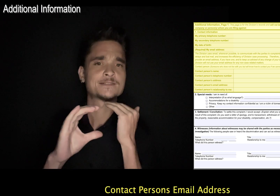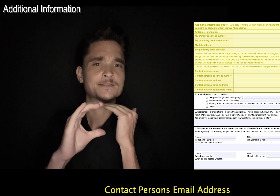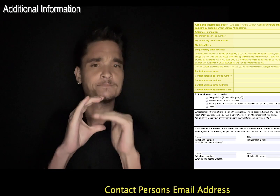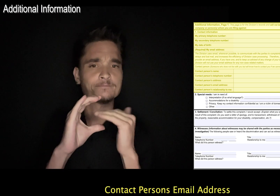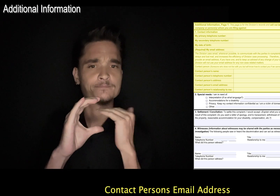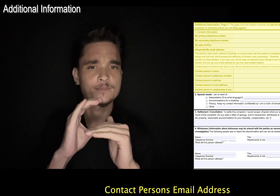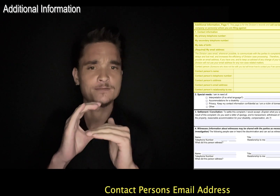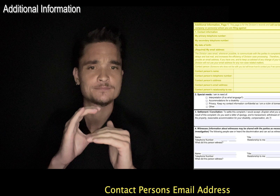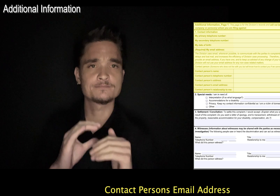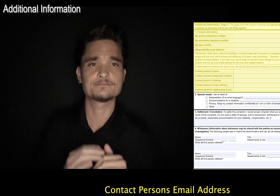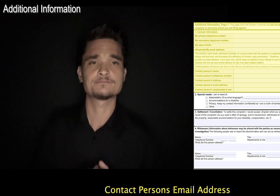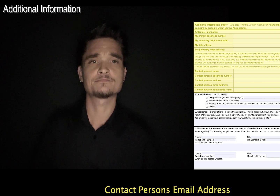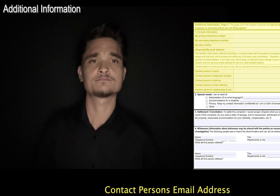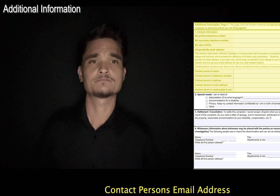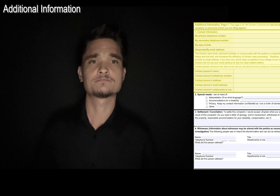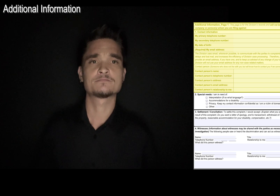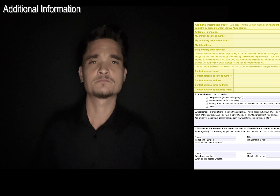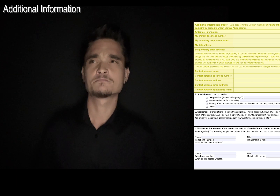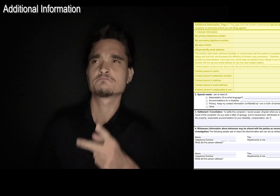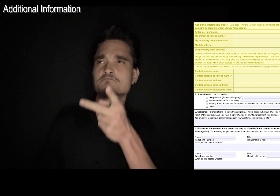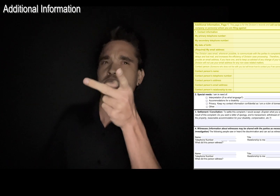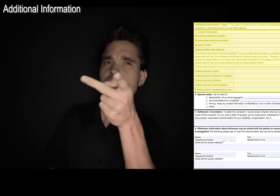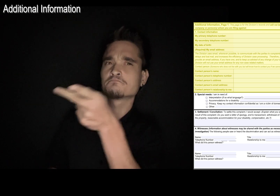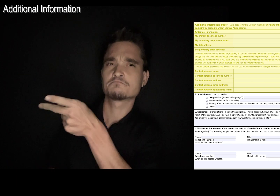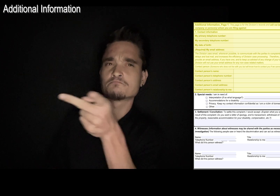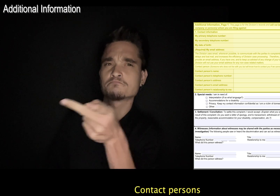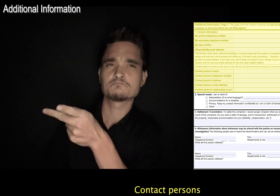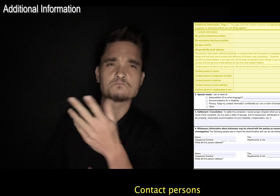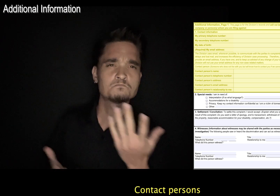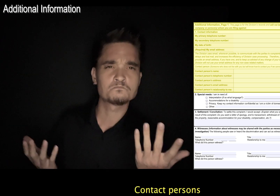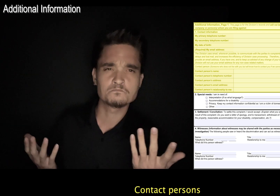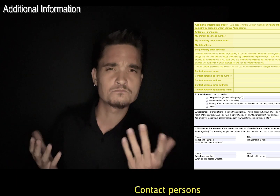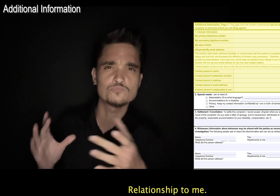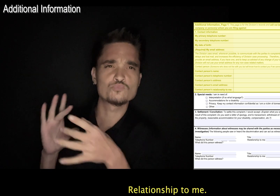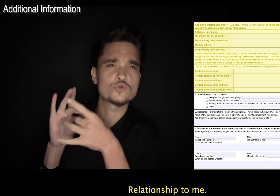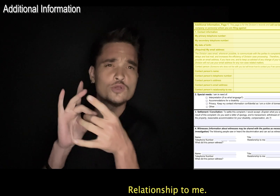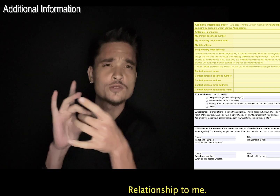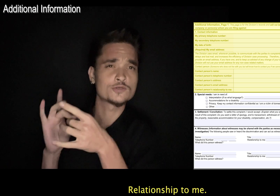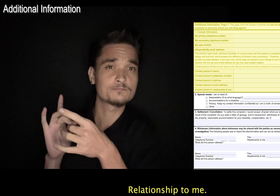Contact Persons Email Address Contact persons Relationship to me.